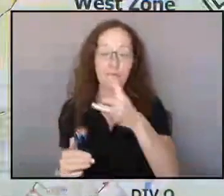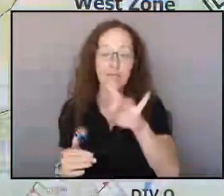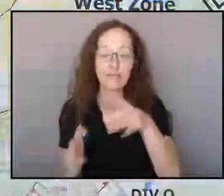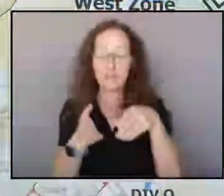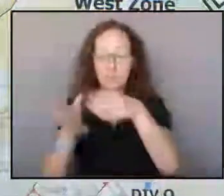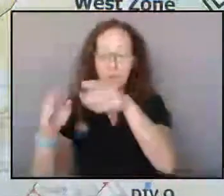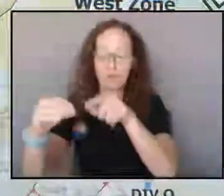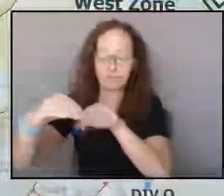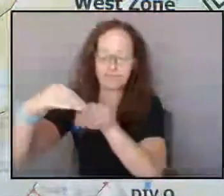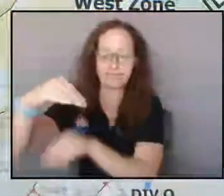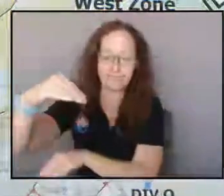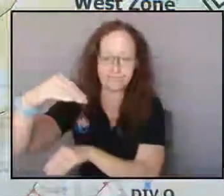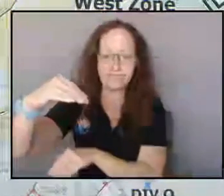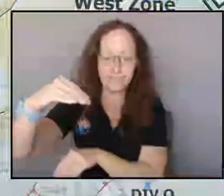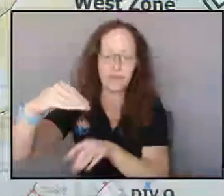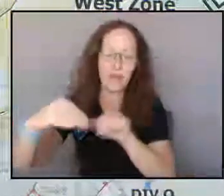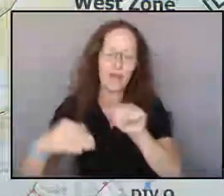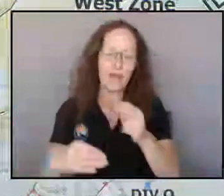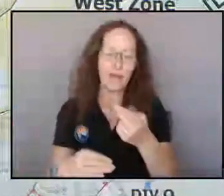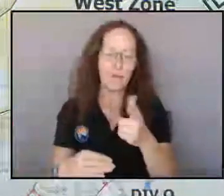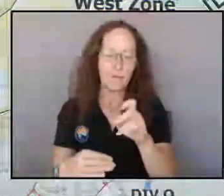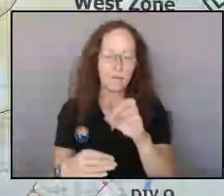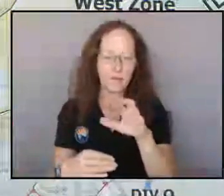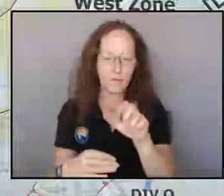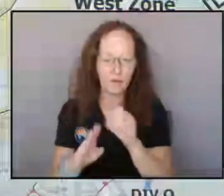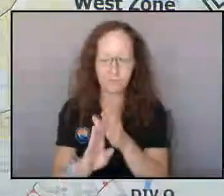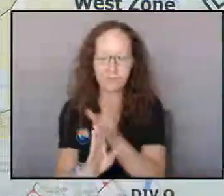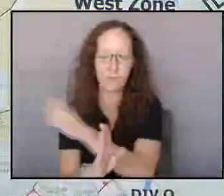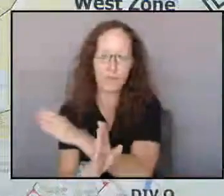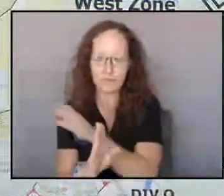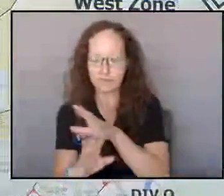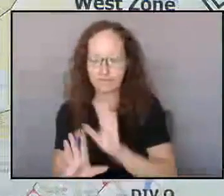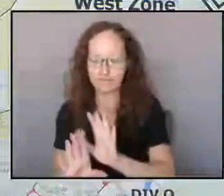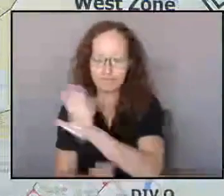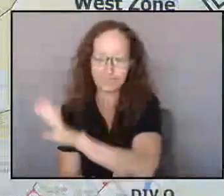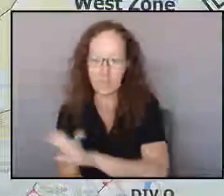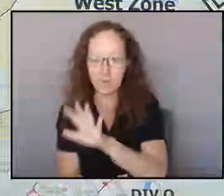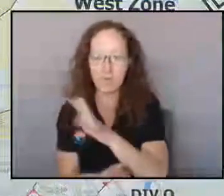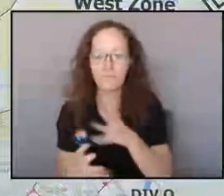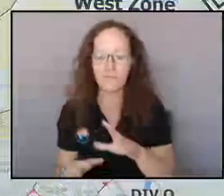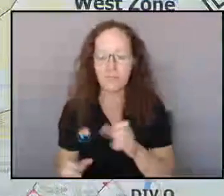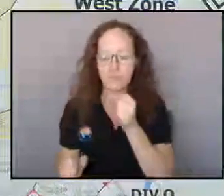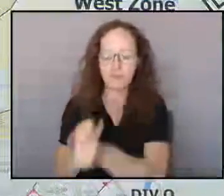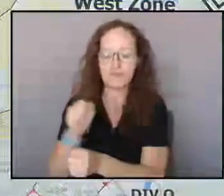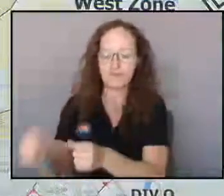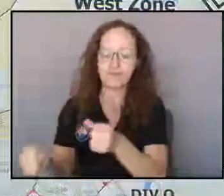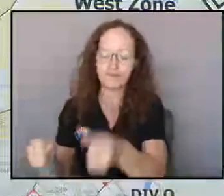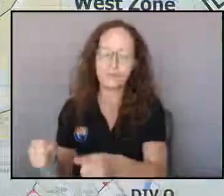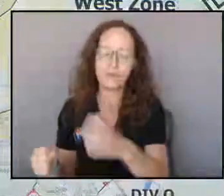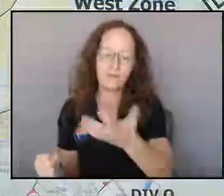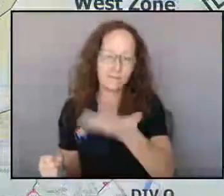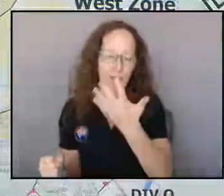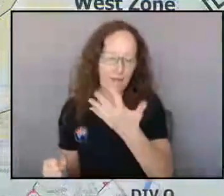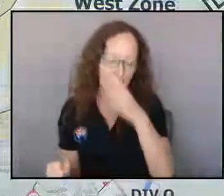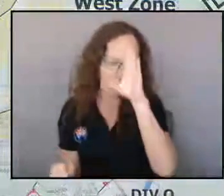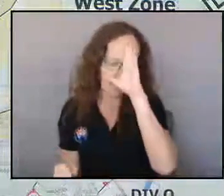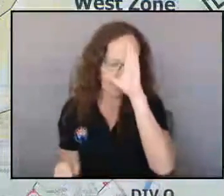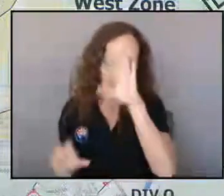PIECE OF LINE RIGHT HERE. THIS IS THE NASTIEST PIECE OF LINE LEFT ON THE FIRE AND